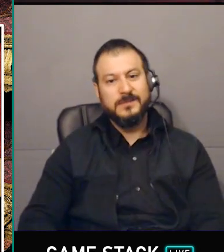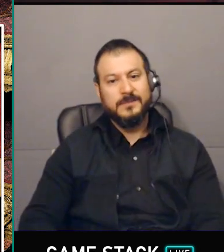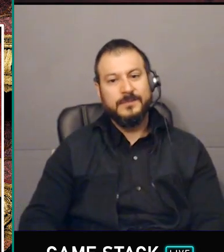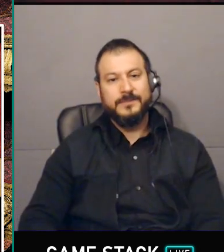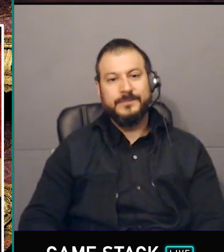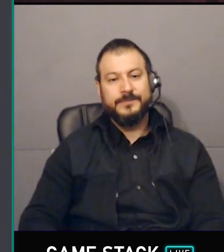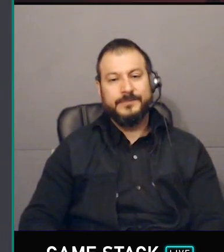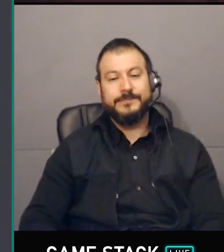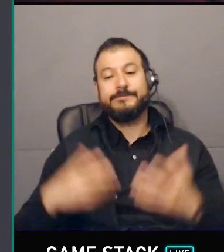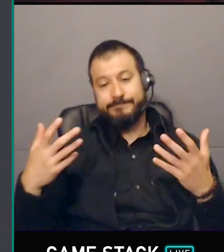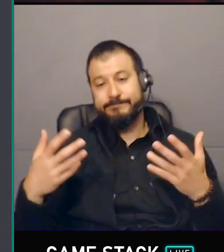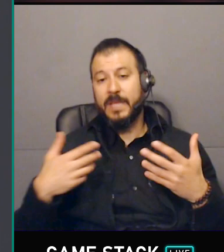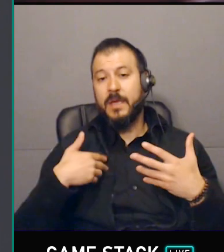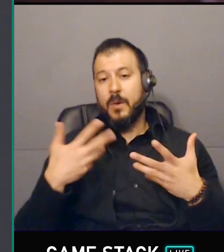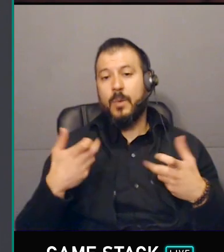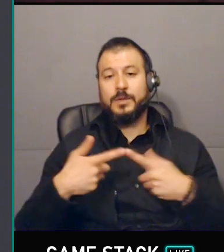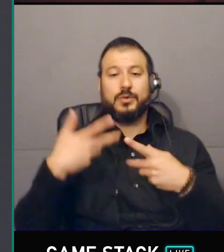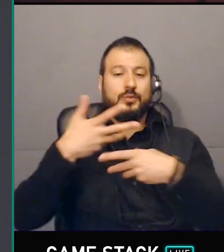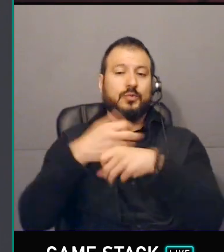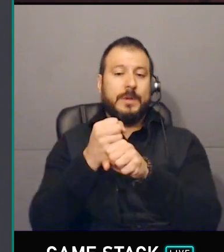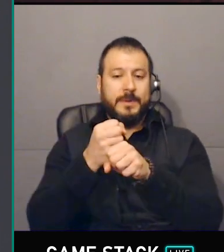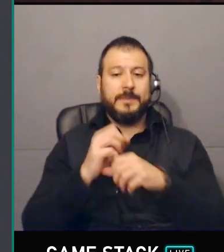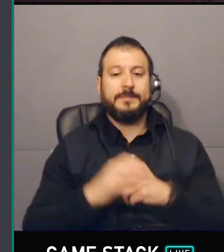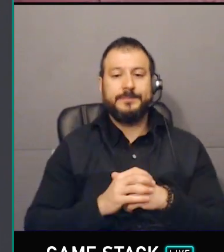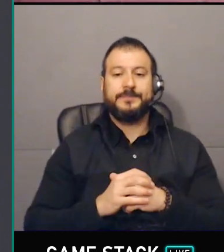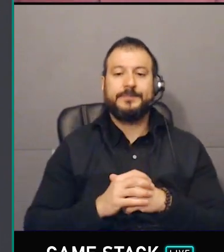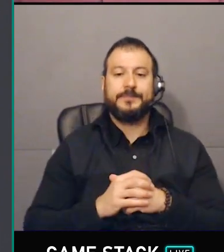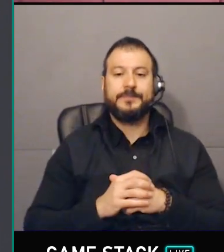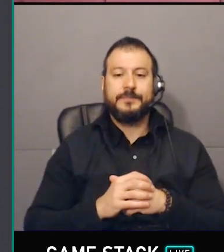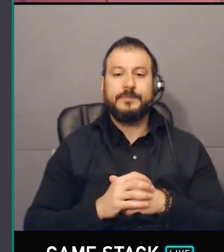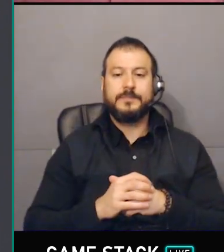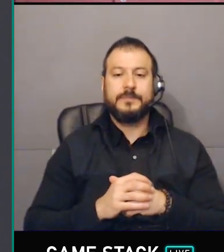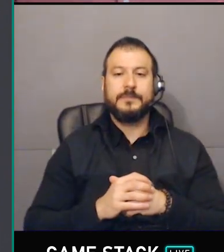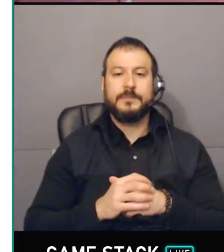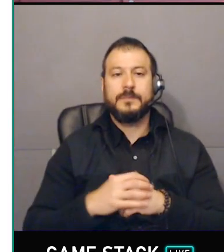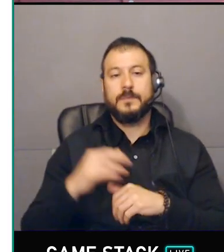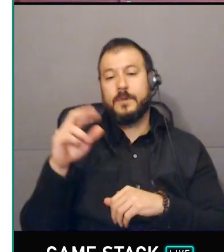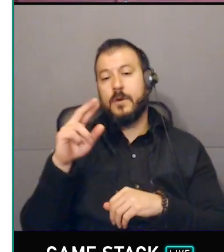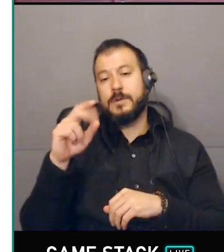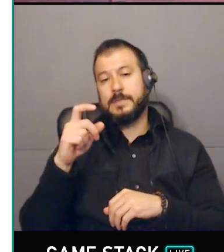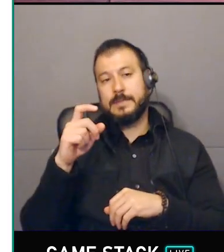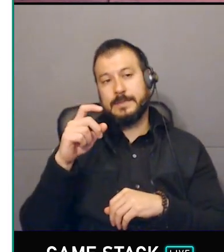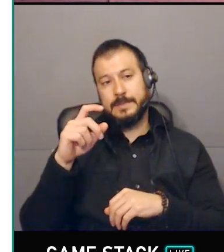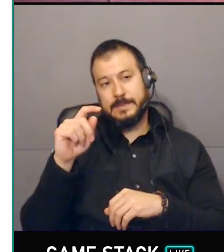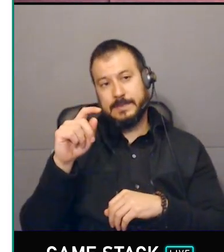Alright, so with that I want to wrap things up here. So in summary, RTXDI is now available.